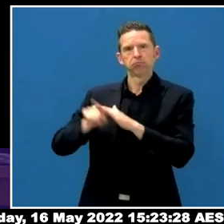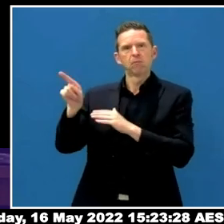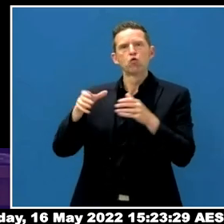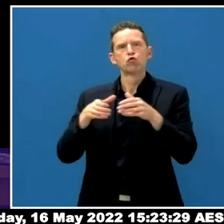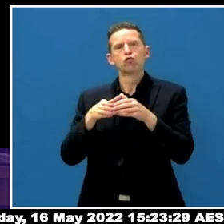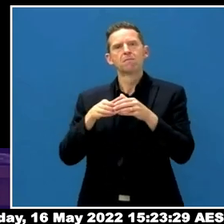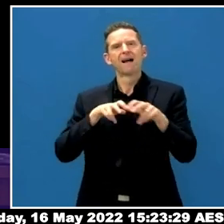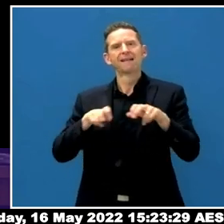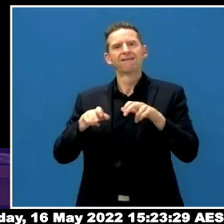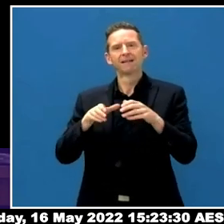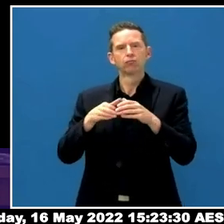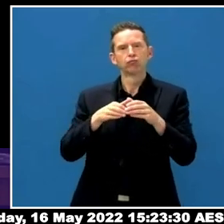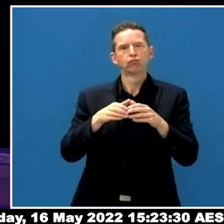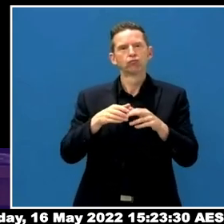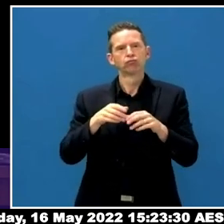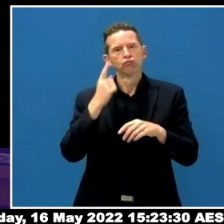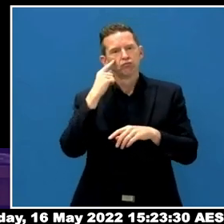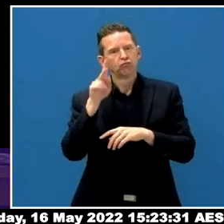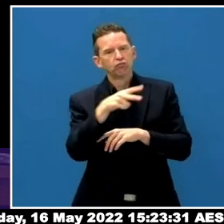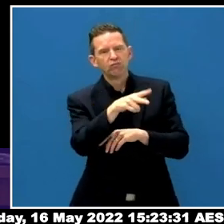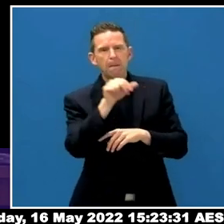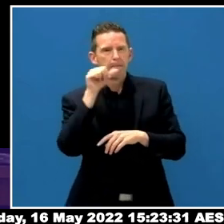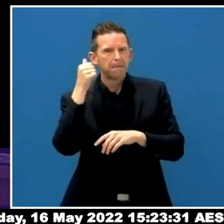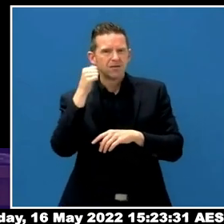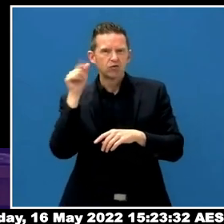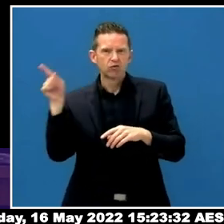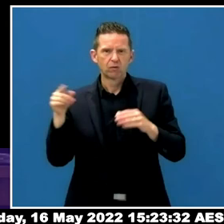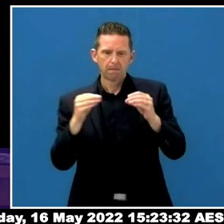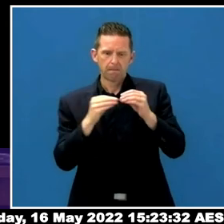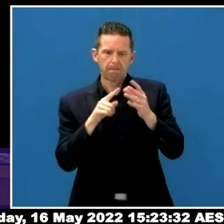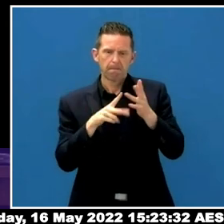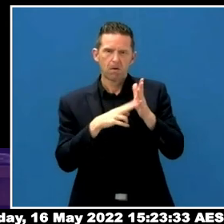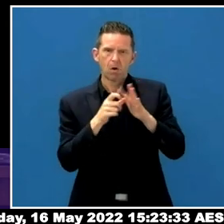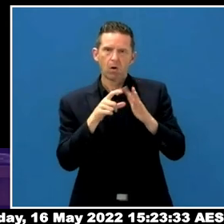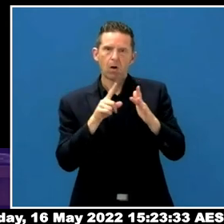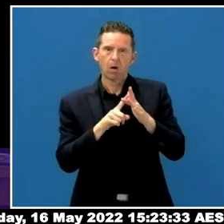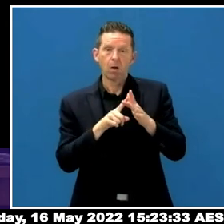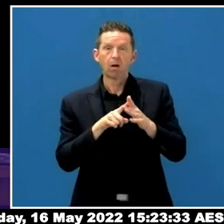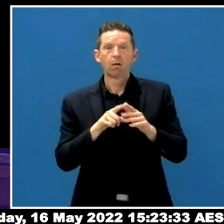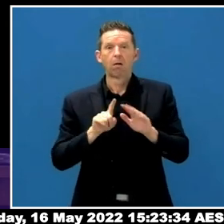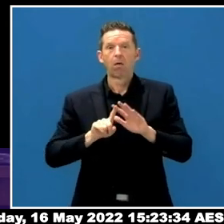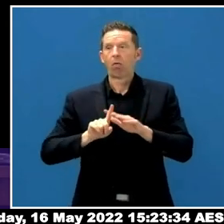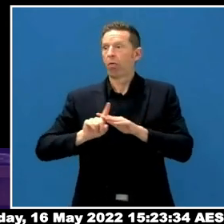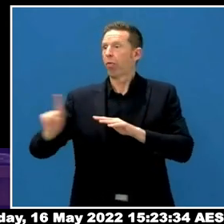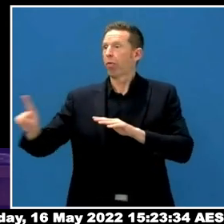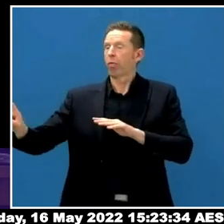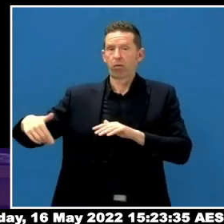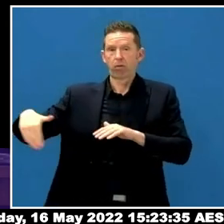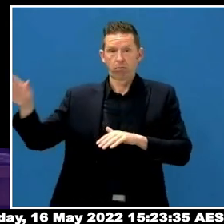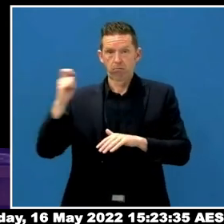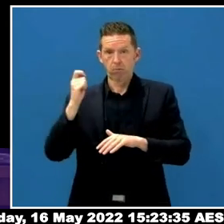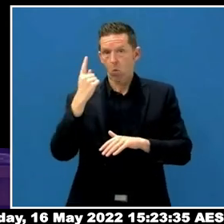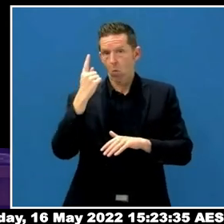lost for about an, hour, which put up a few red flags.